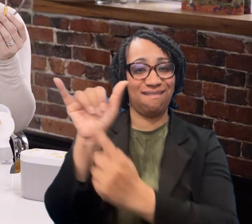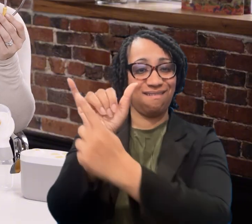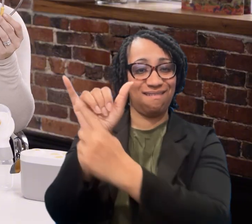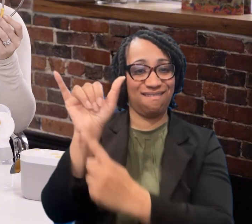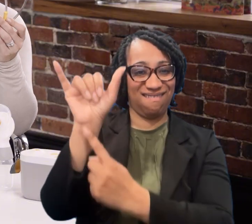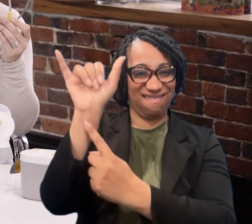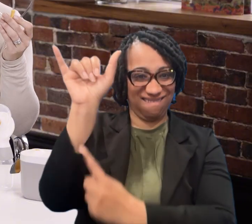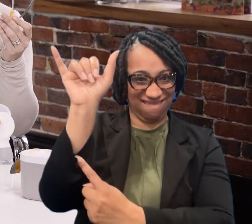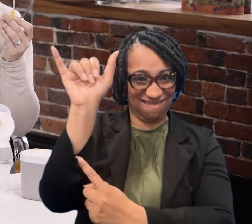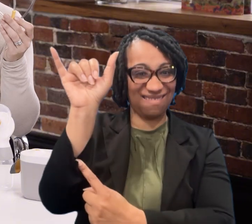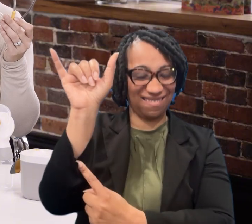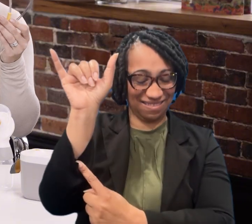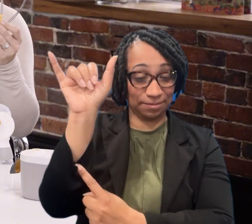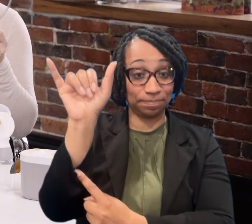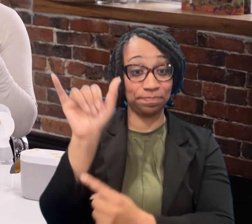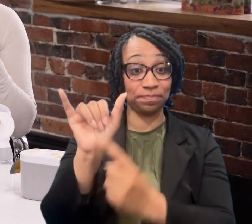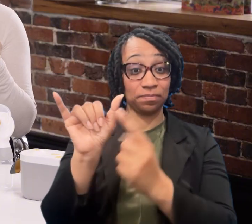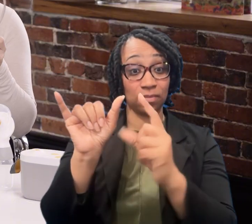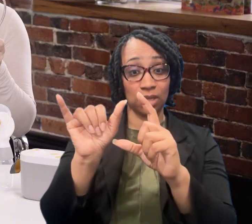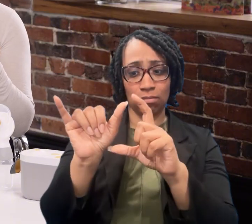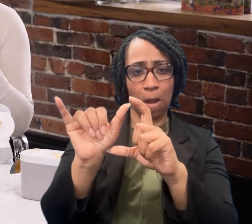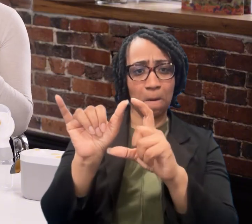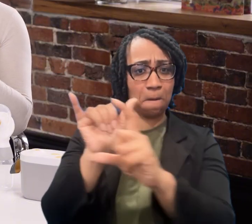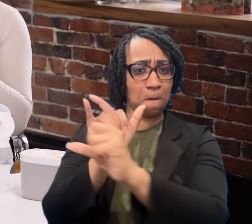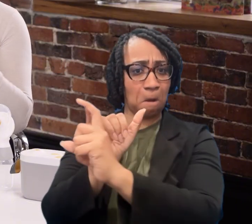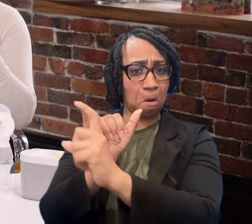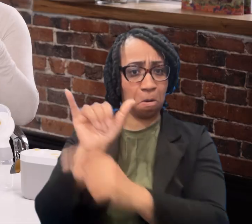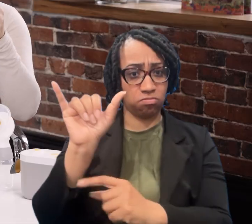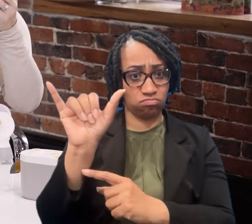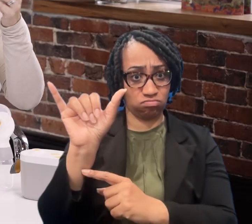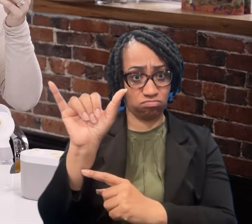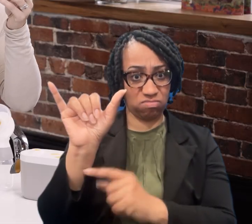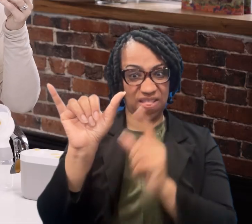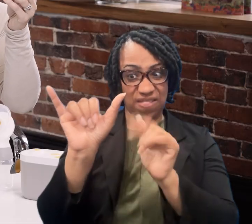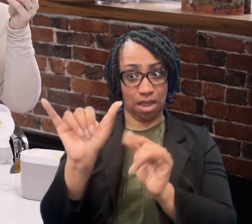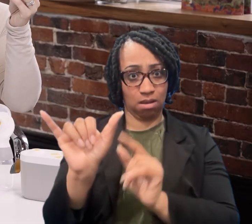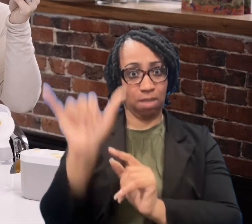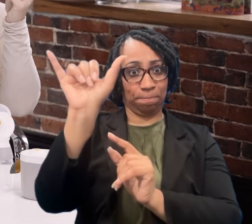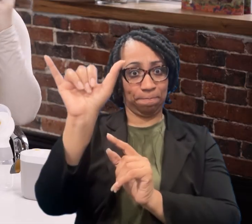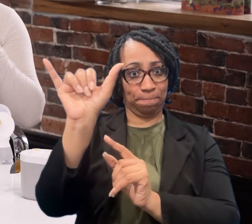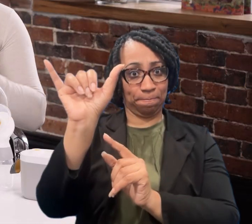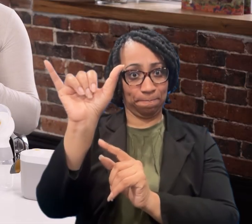piece and that's going to attach to your pump motor and the two shorter pieces that face up.